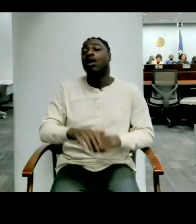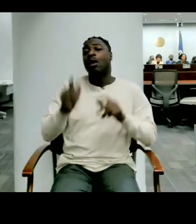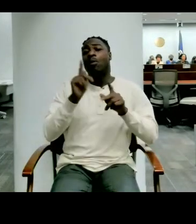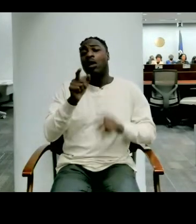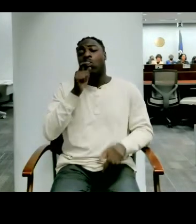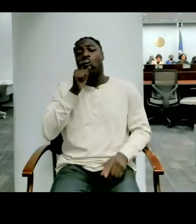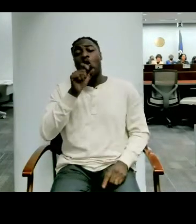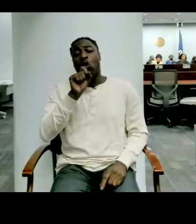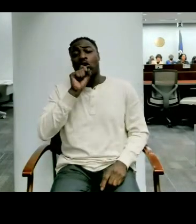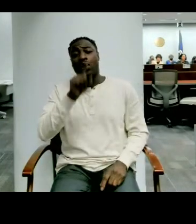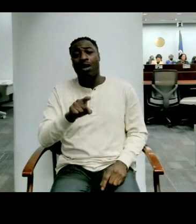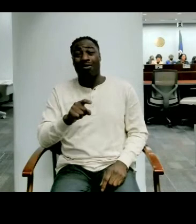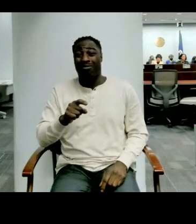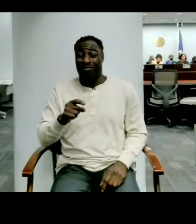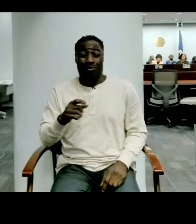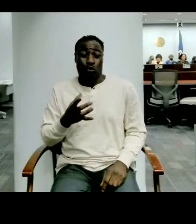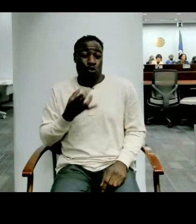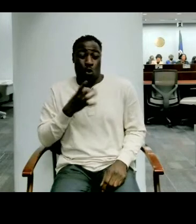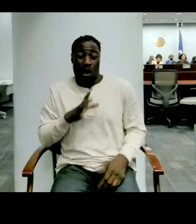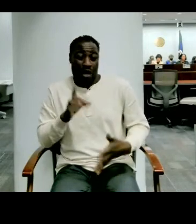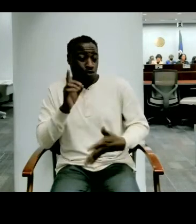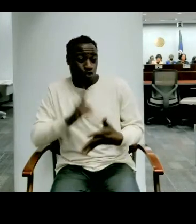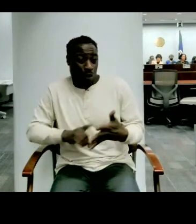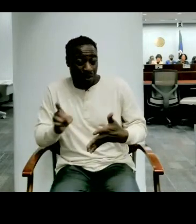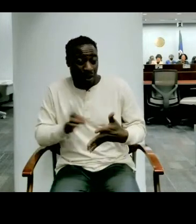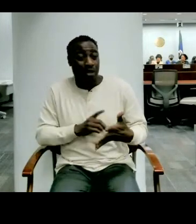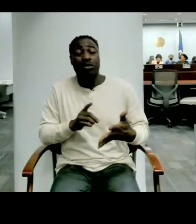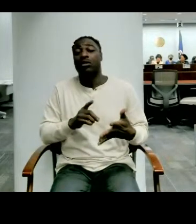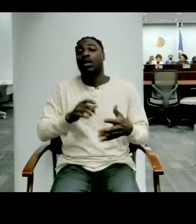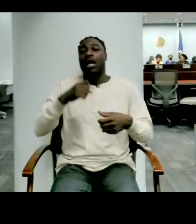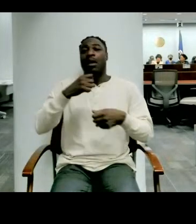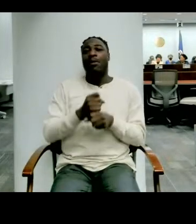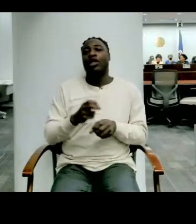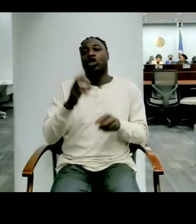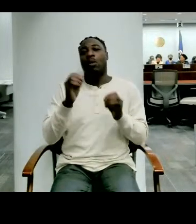dislike these discriminatory requests the most. Hard to do the job and they